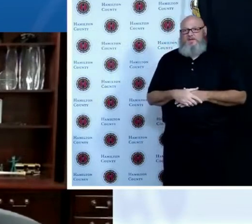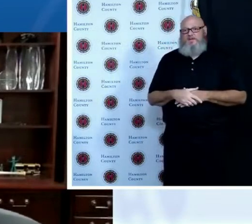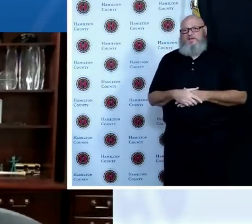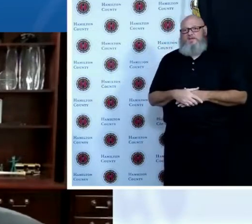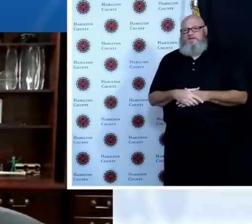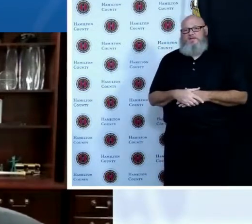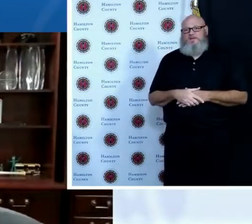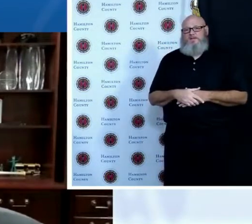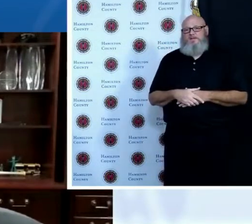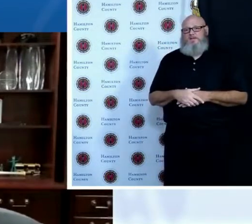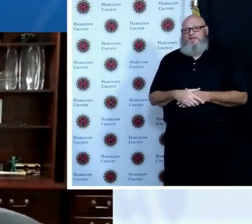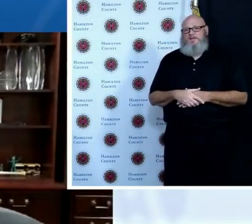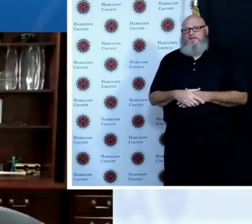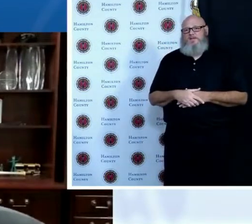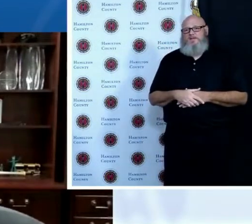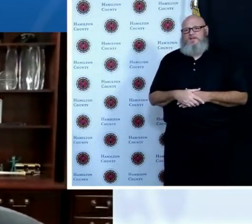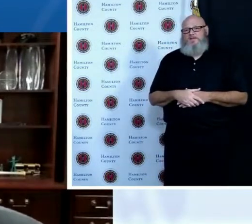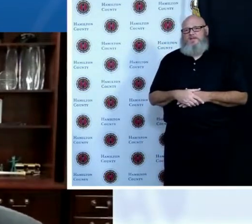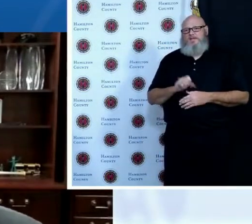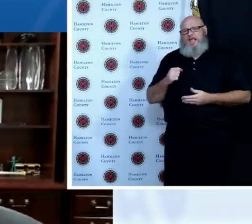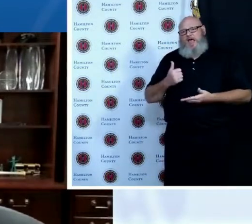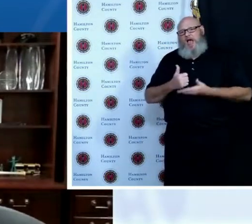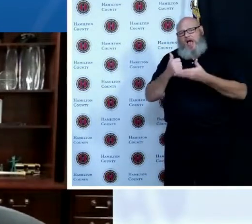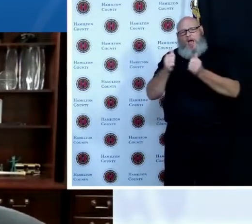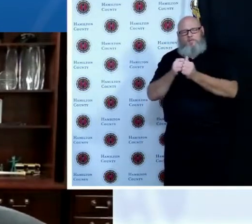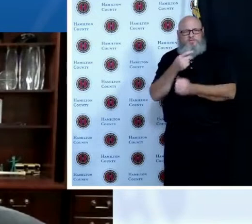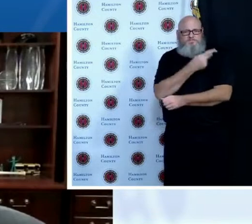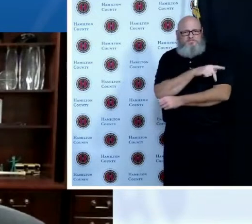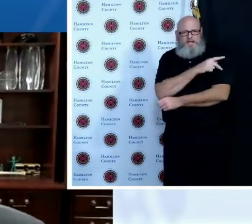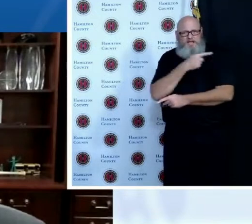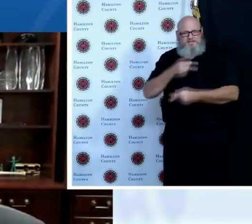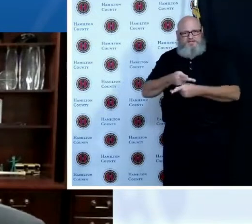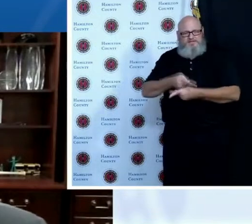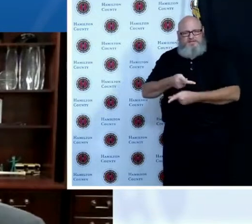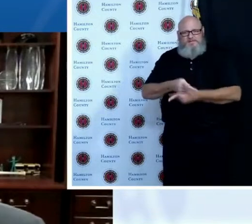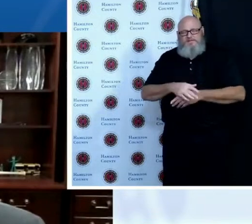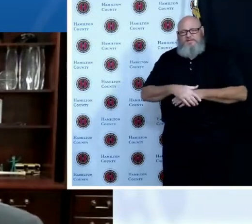inpatient care if necessary so each one of the his system is looking at not only the sort of the